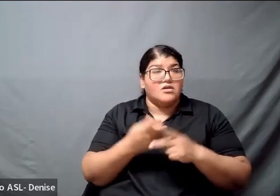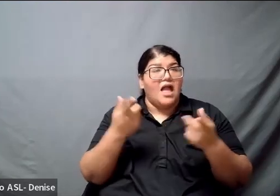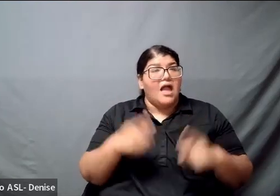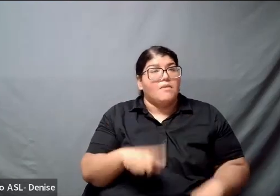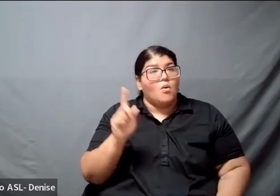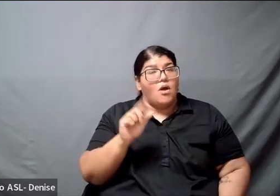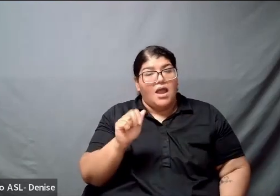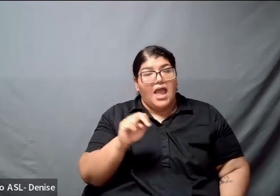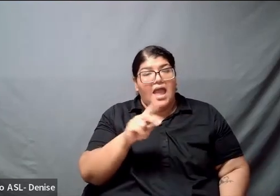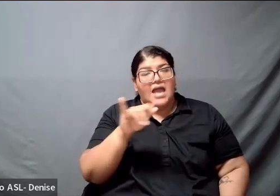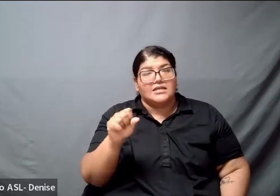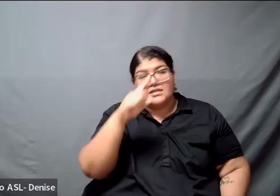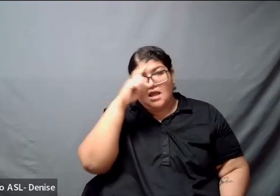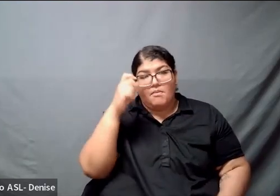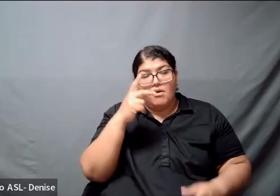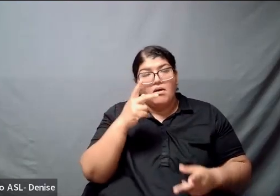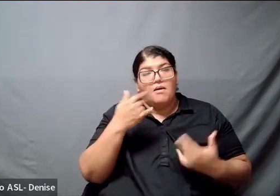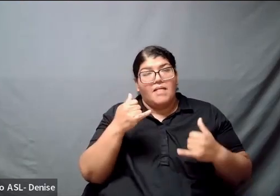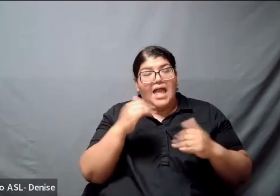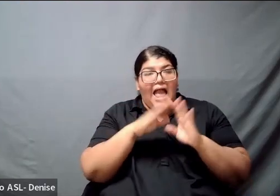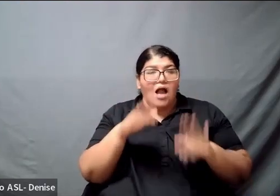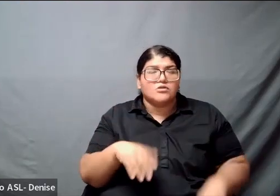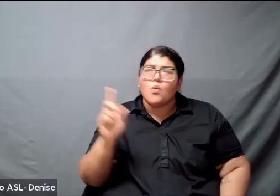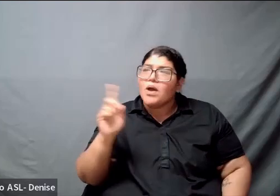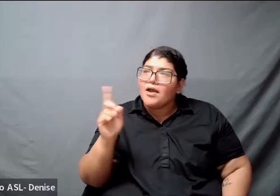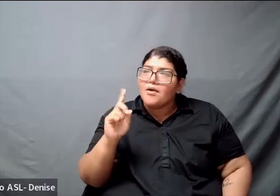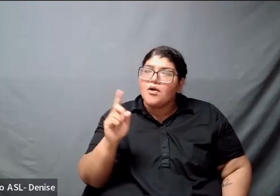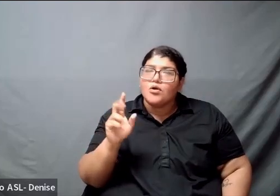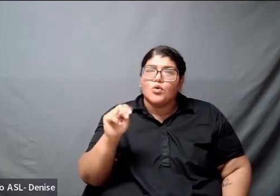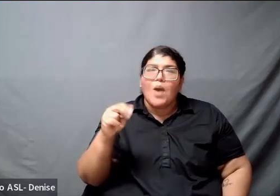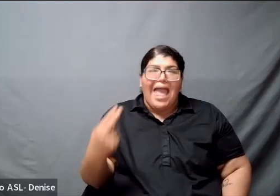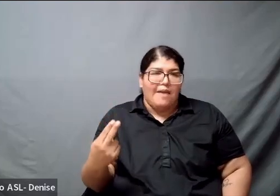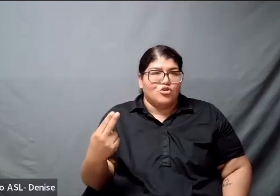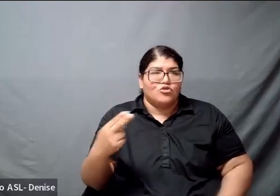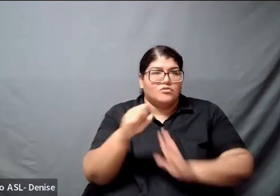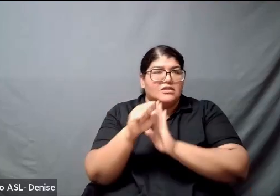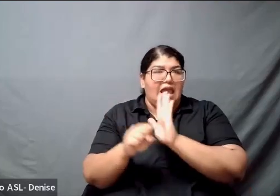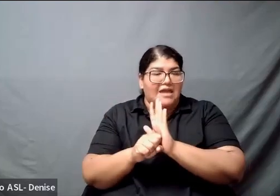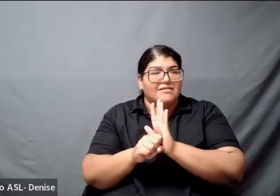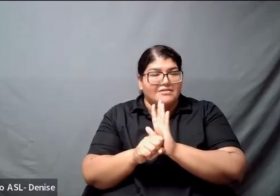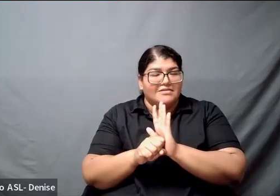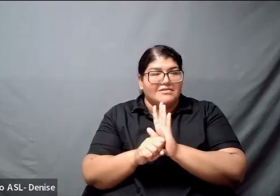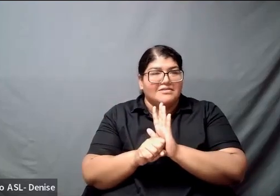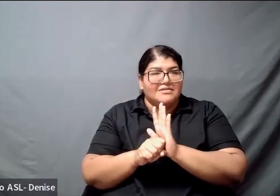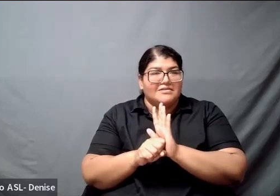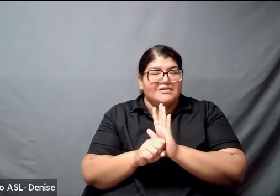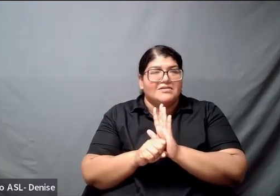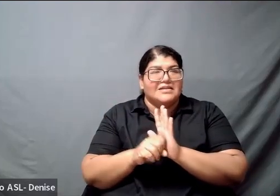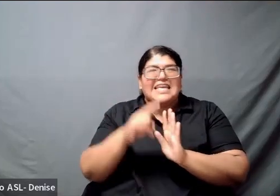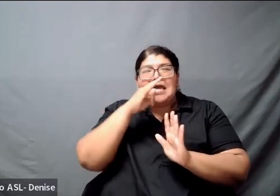which is an amazing little space up in New Hampshire where they bring the kids together and the kids really do all of it,